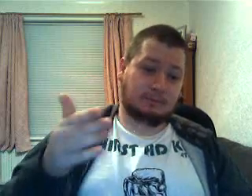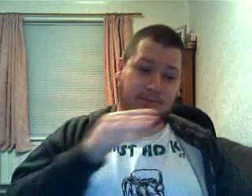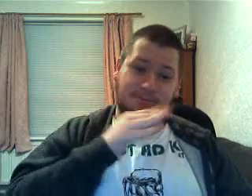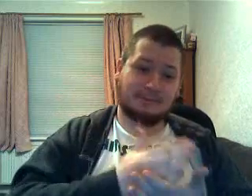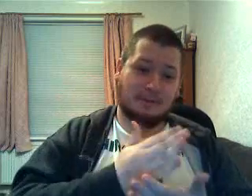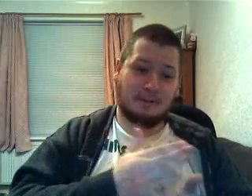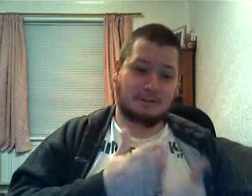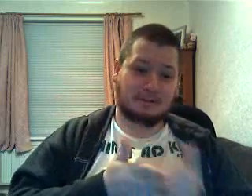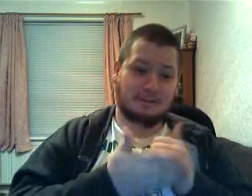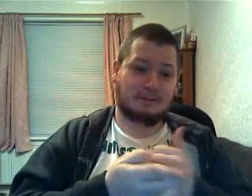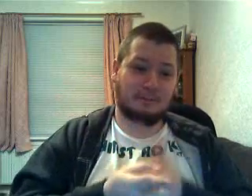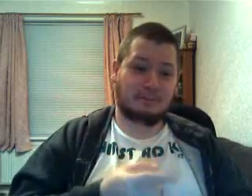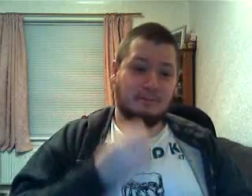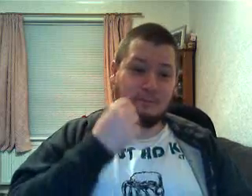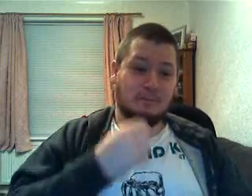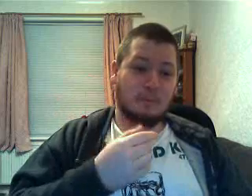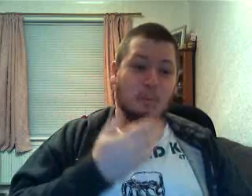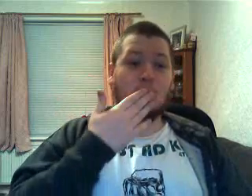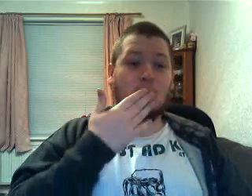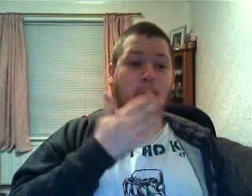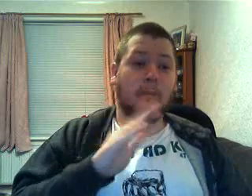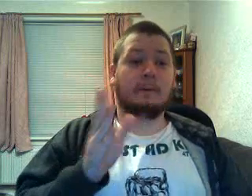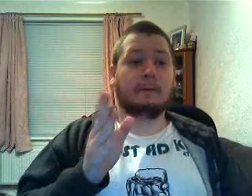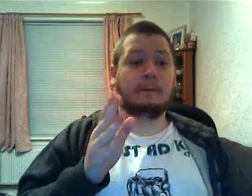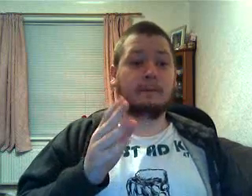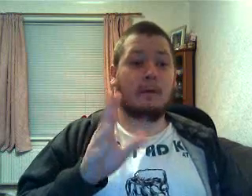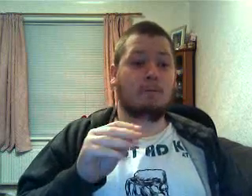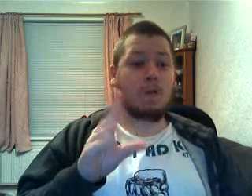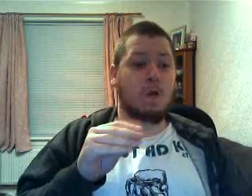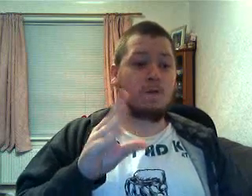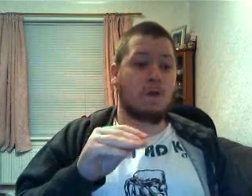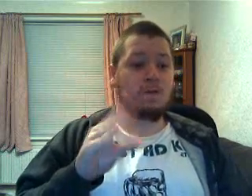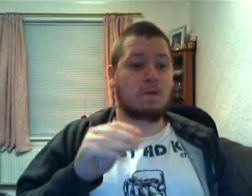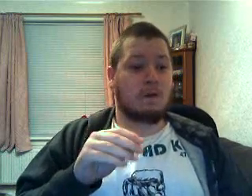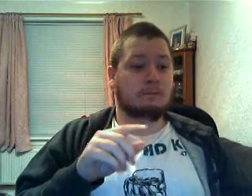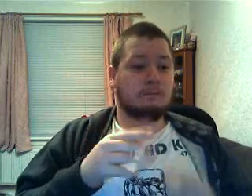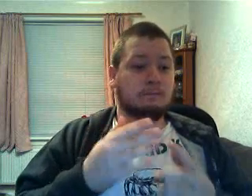They don't really help me - just go "Oh hello blahblahblah"